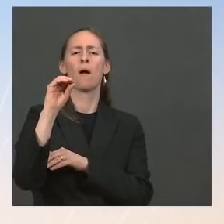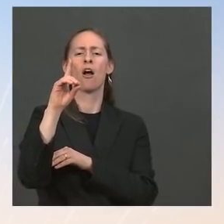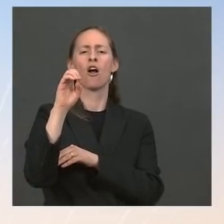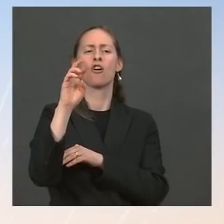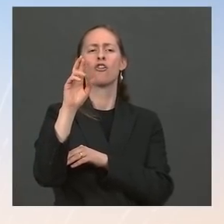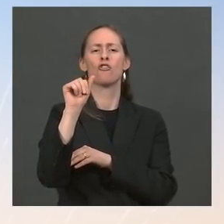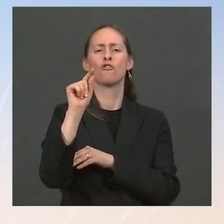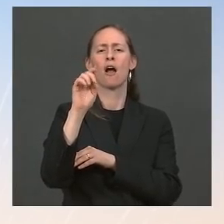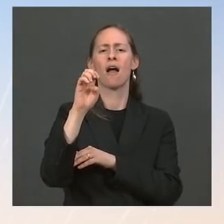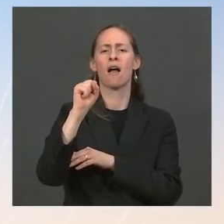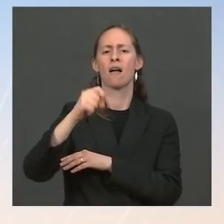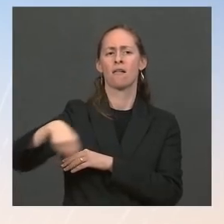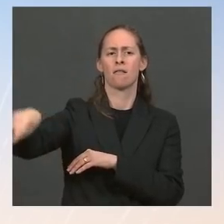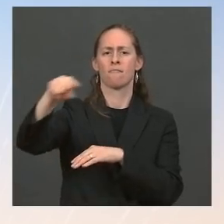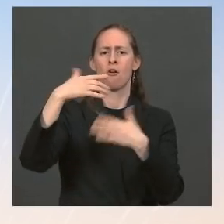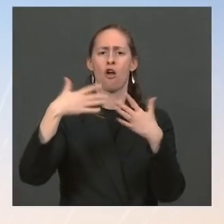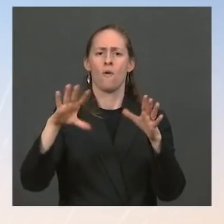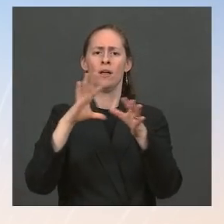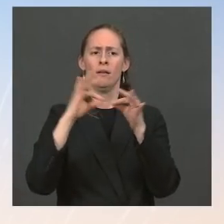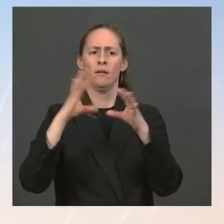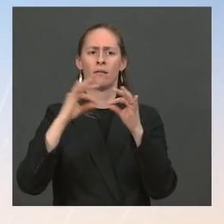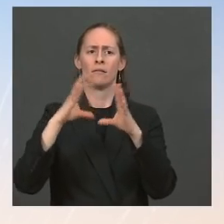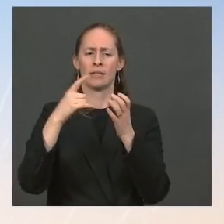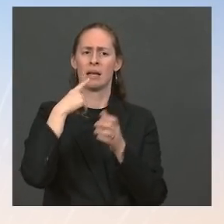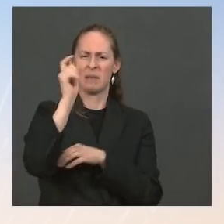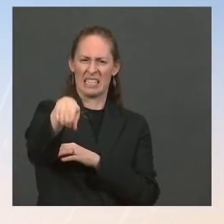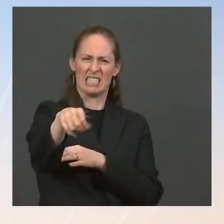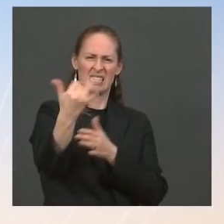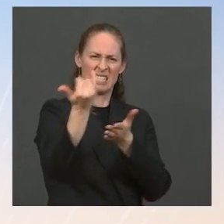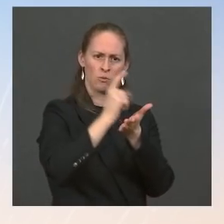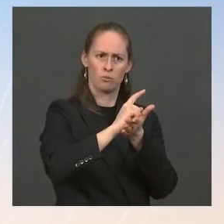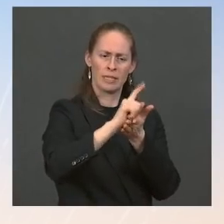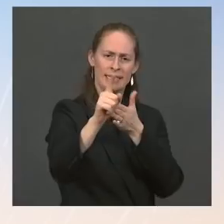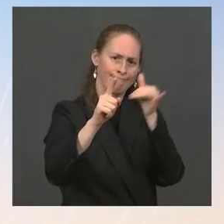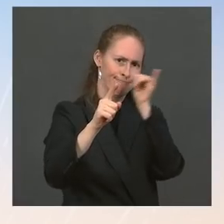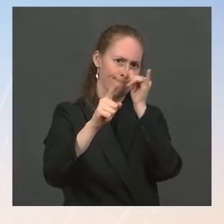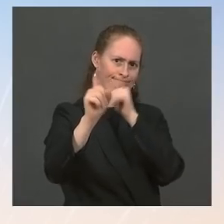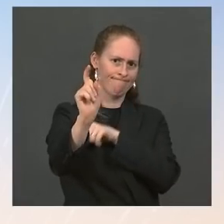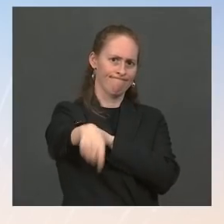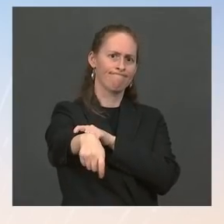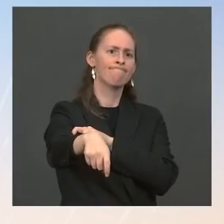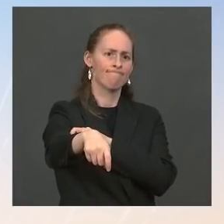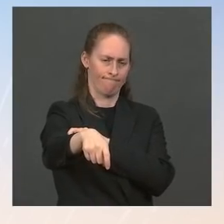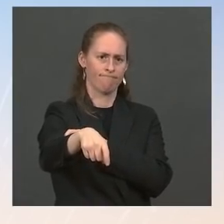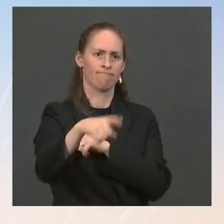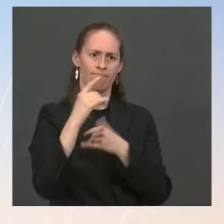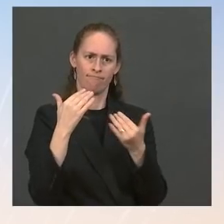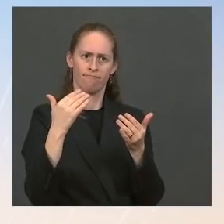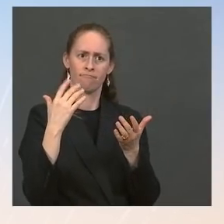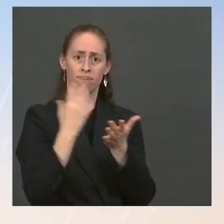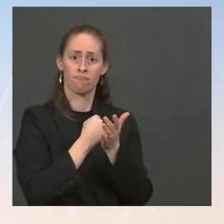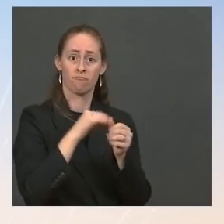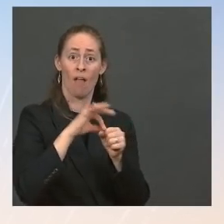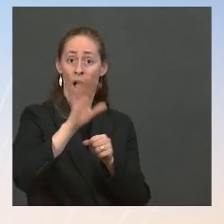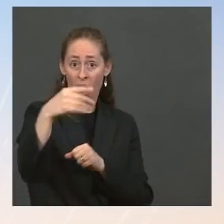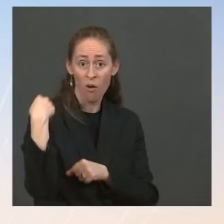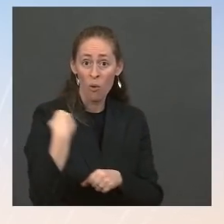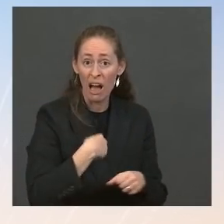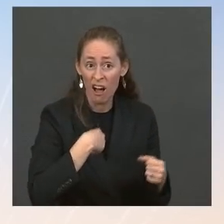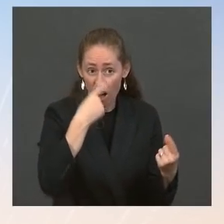Ms. Psaki: They conveyed that this was the week that they felt was the time to move forward on this legislation. We agree. They've been waiting for justifica-